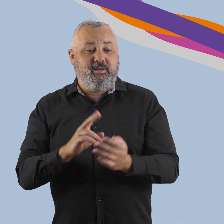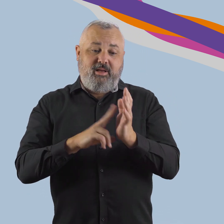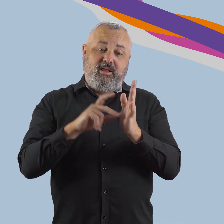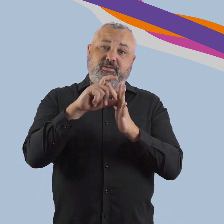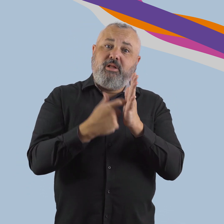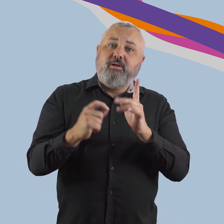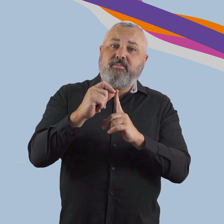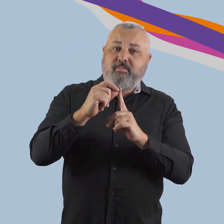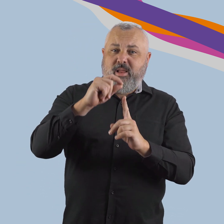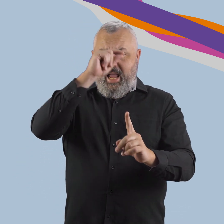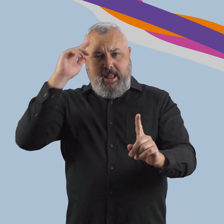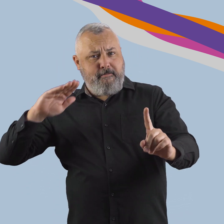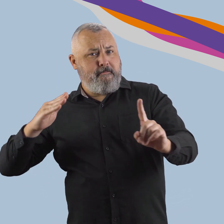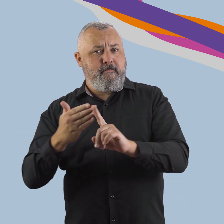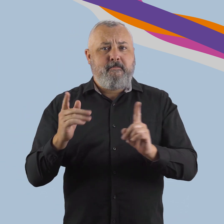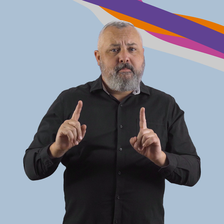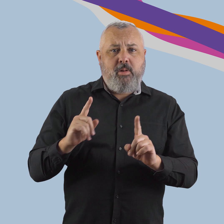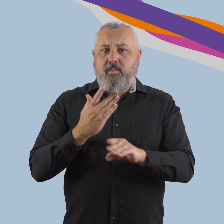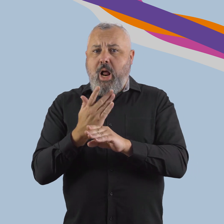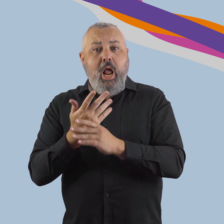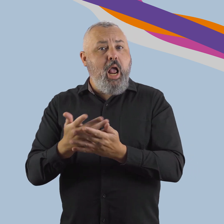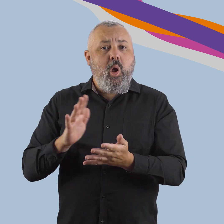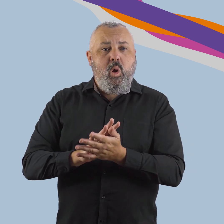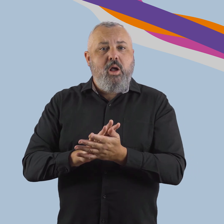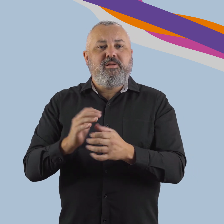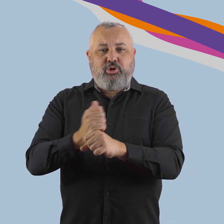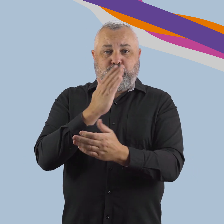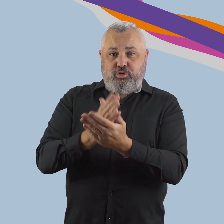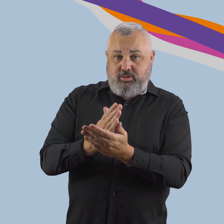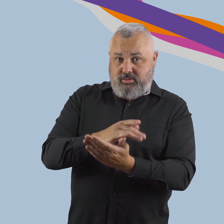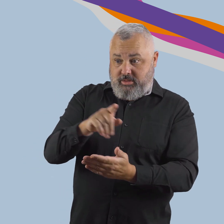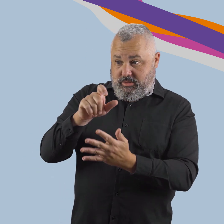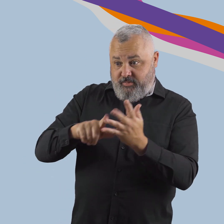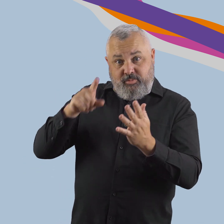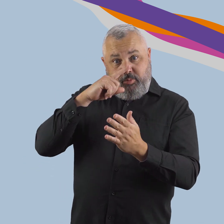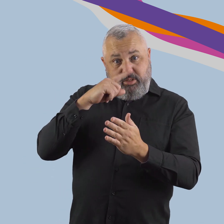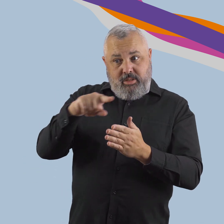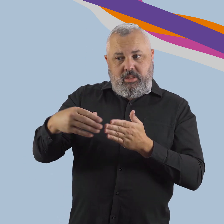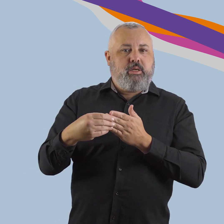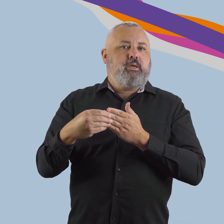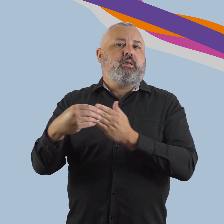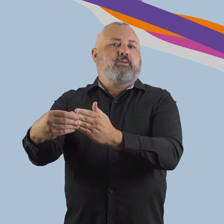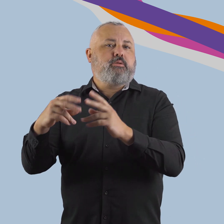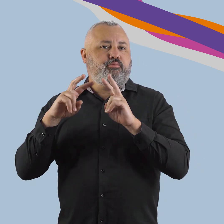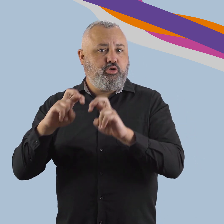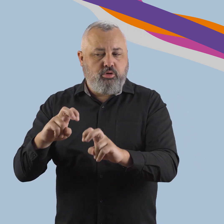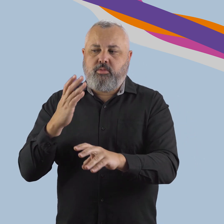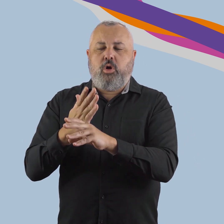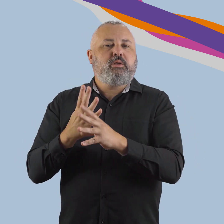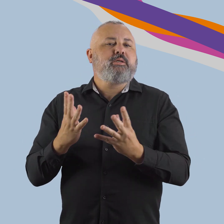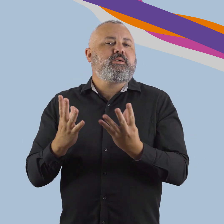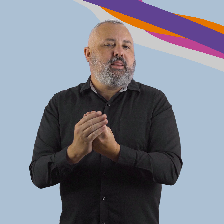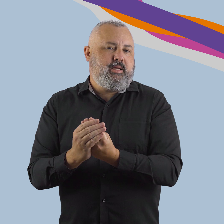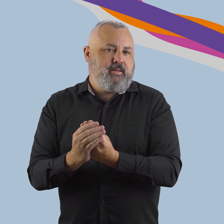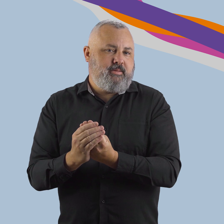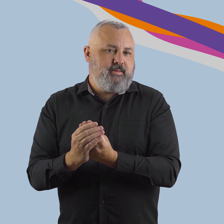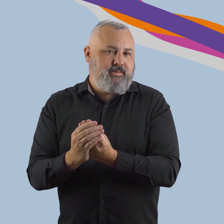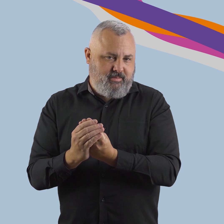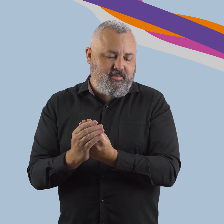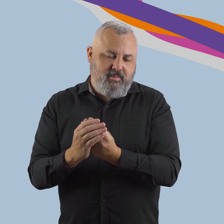The NDRP aims to work in ways that position people with disability as leaders in collaborative research.